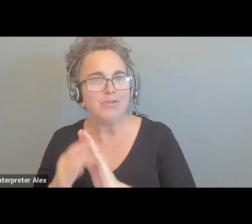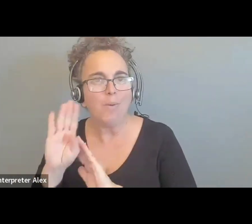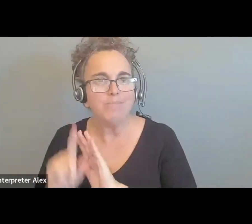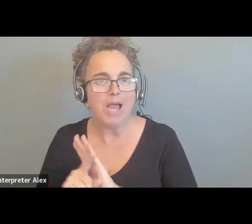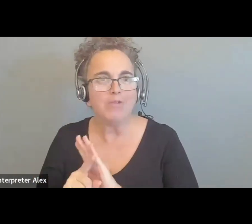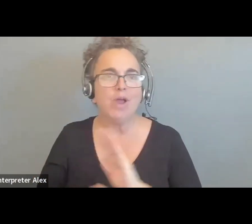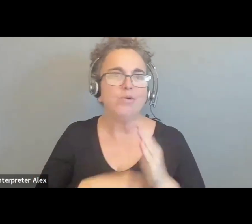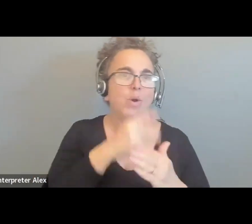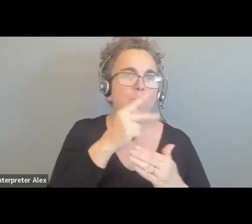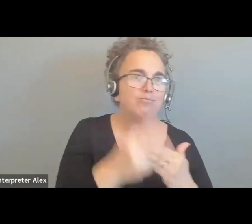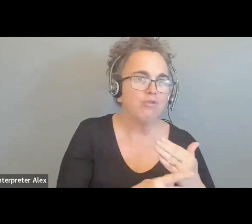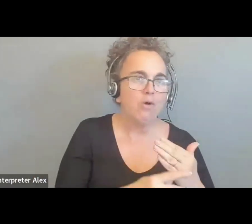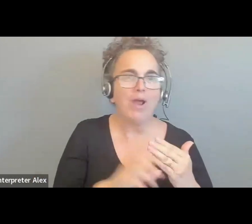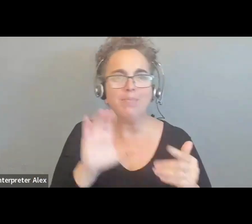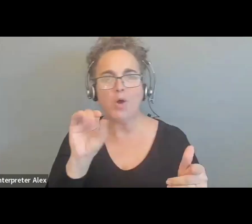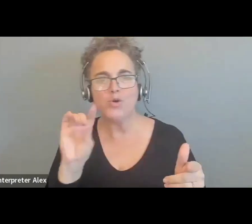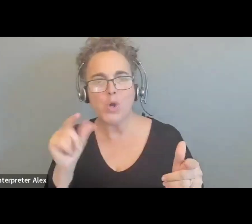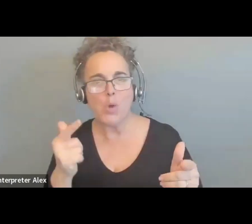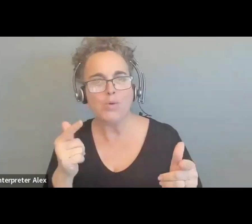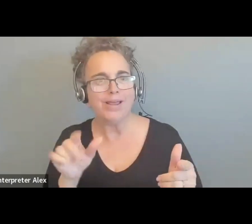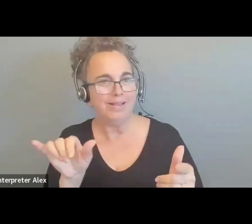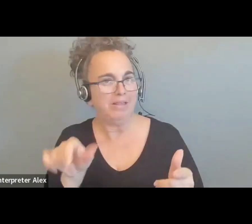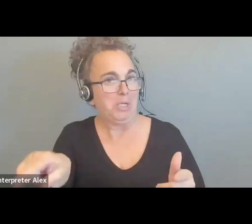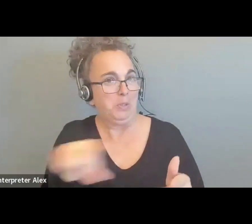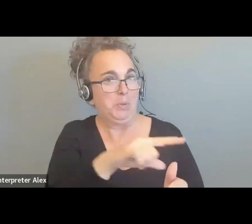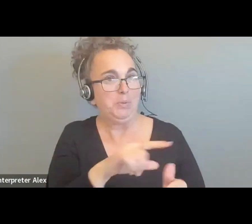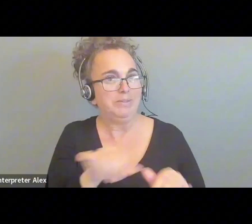and coding like some of you, or maybe it's through writing